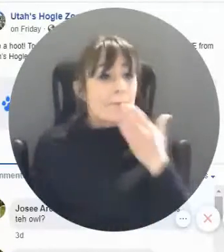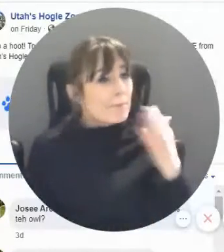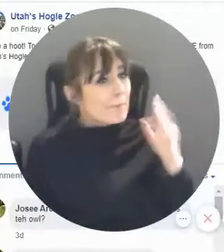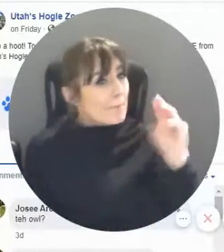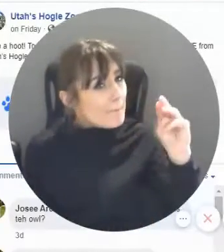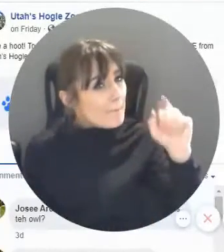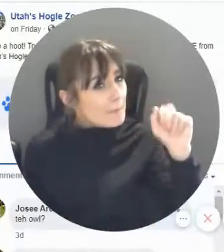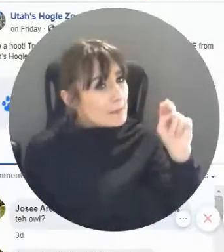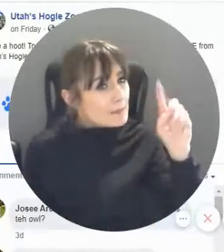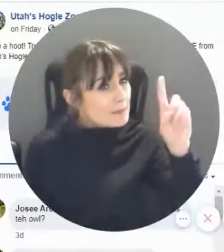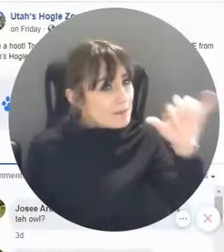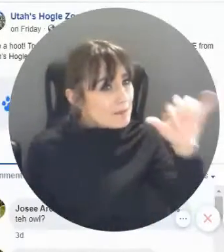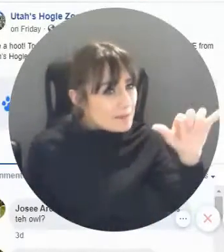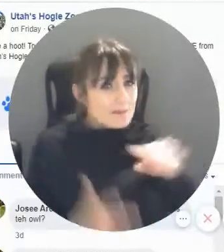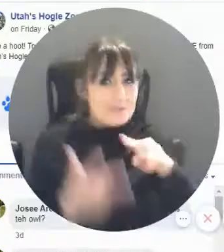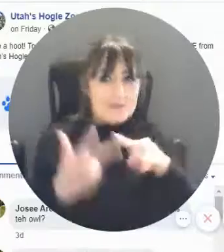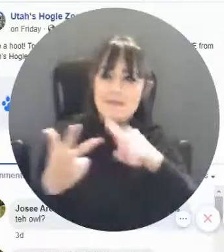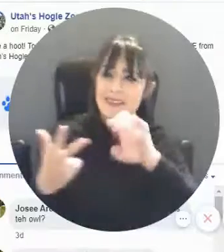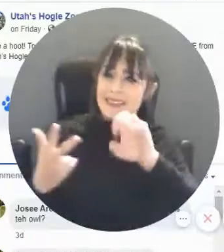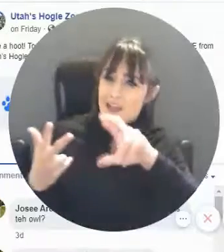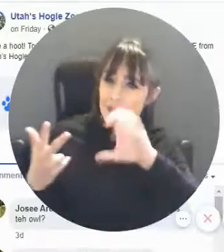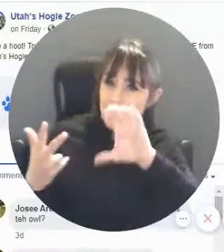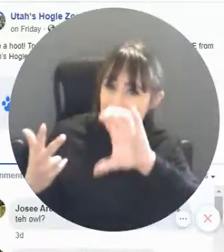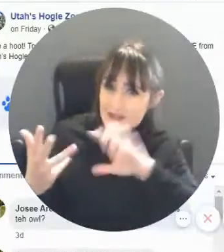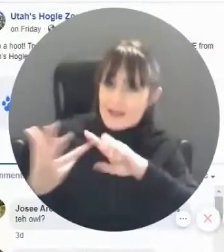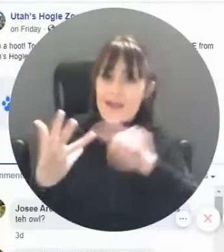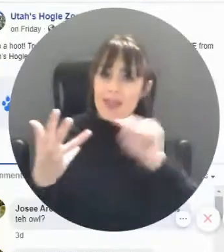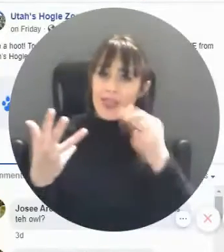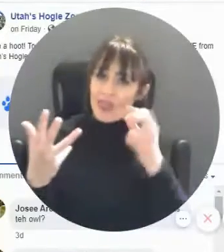Brad: Thank you Mandy, thank you Eric, Thank you Thor, thank you Apollo!